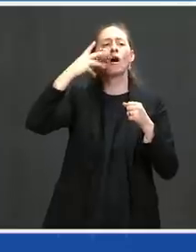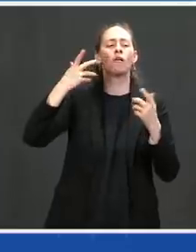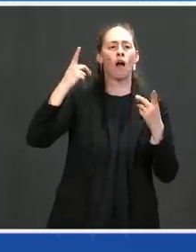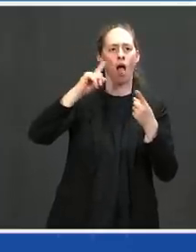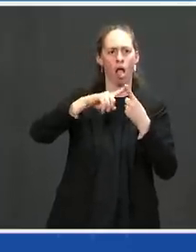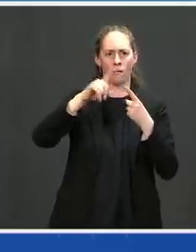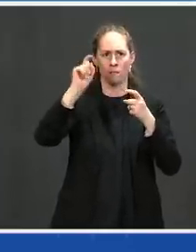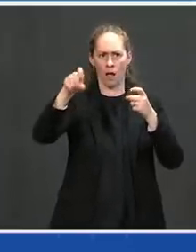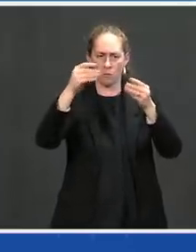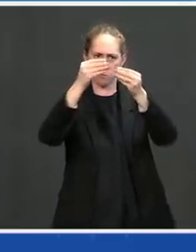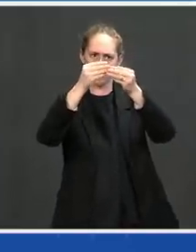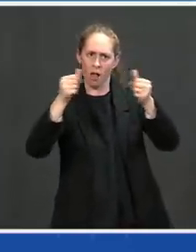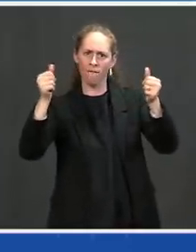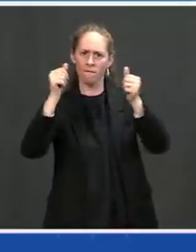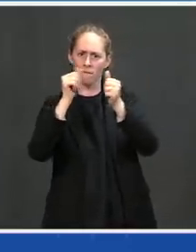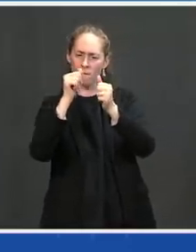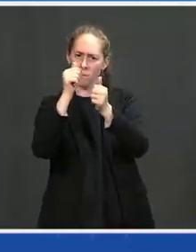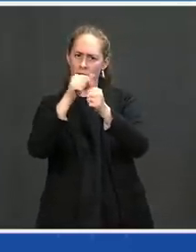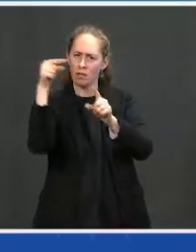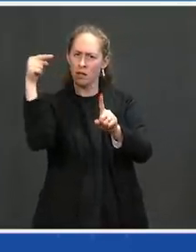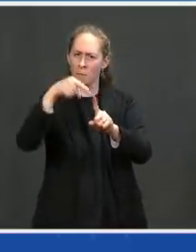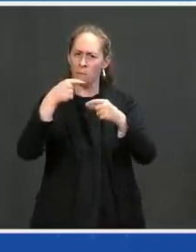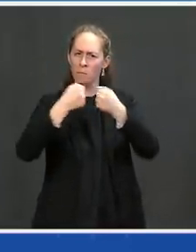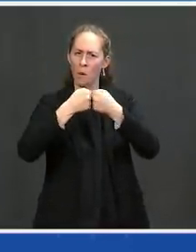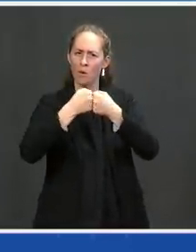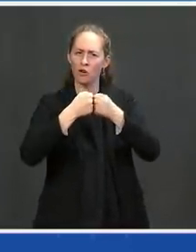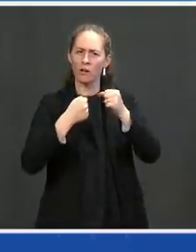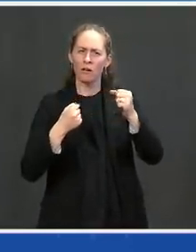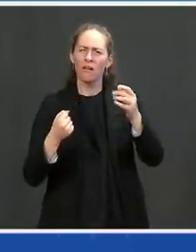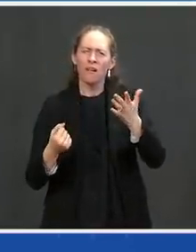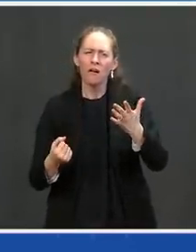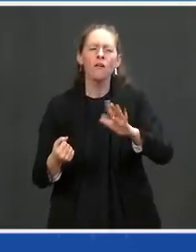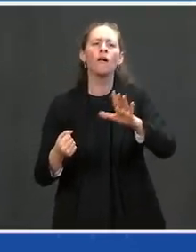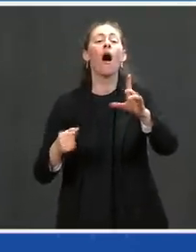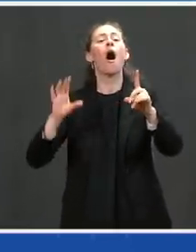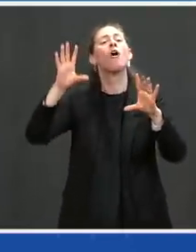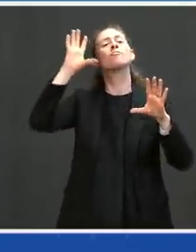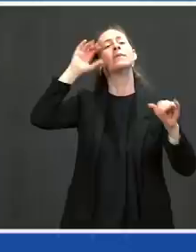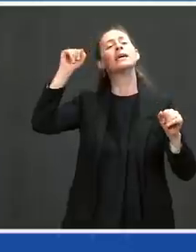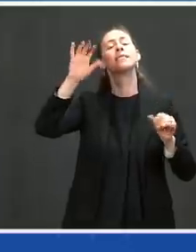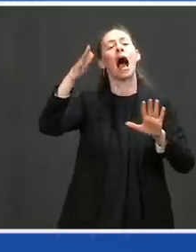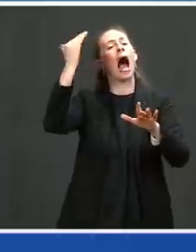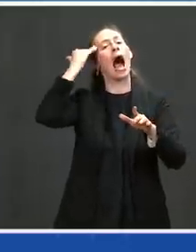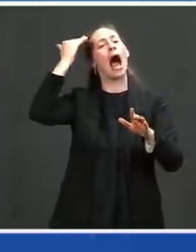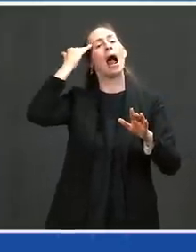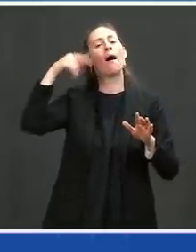The President: No, because I know they have to posture for a while. They sort of got to get it out of their system.